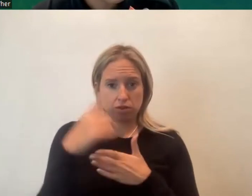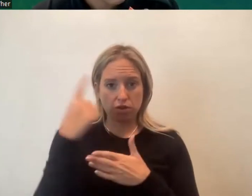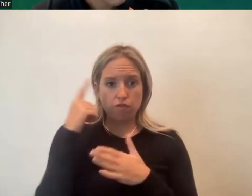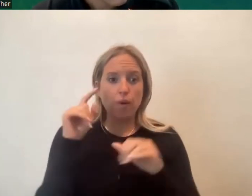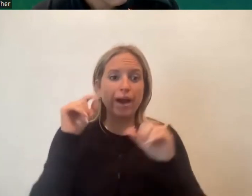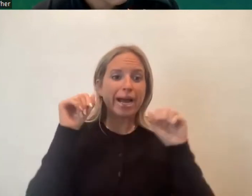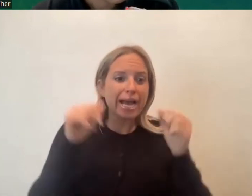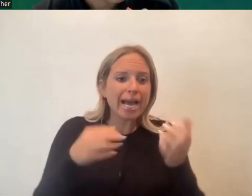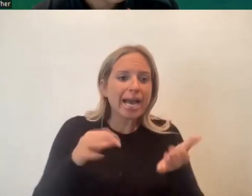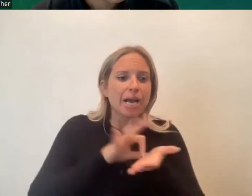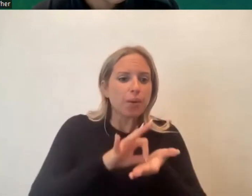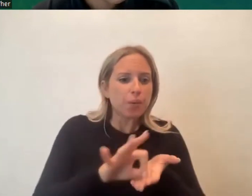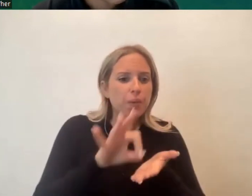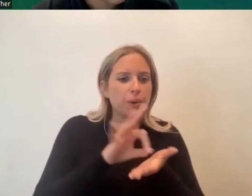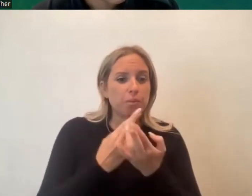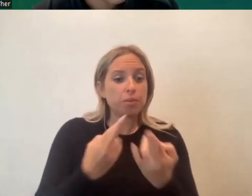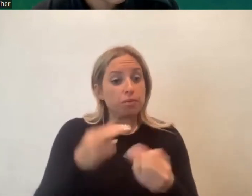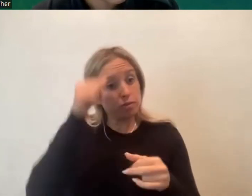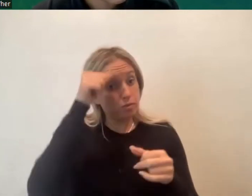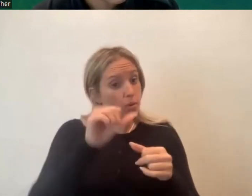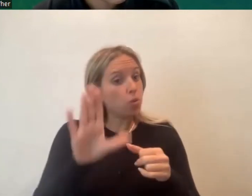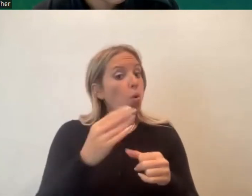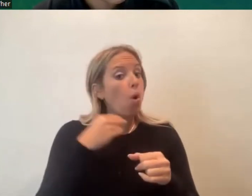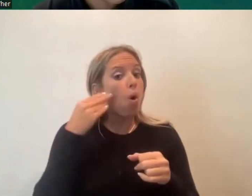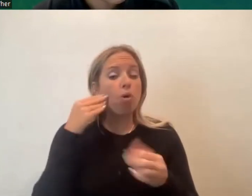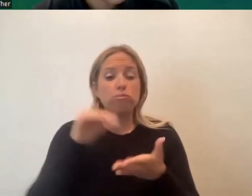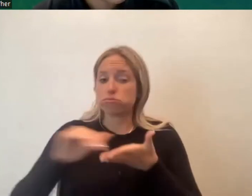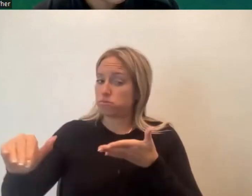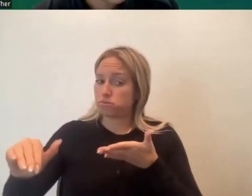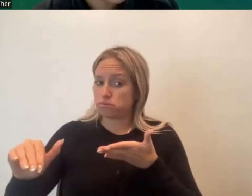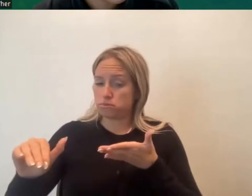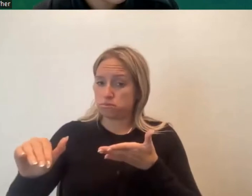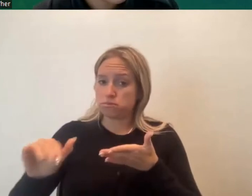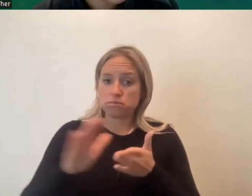So remember that's not counting your home, that's not counting the value of one car.